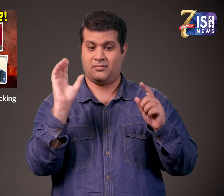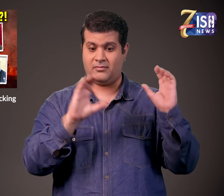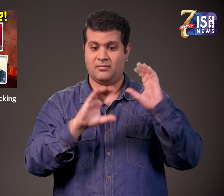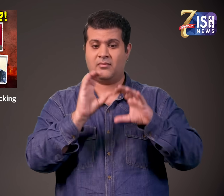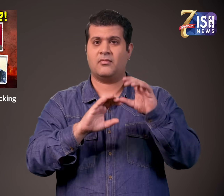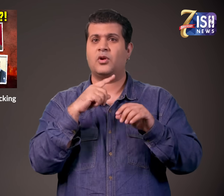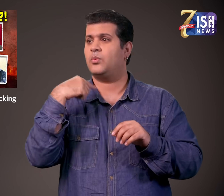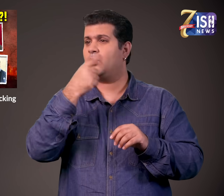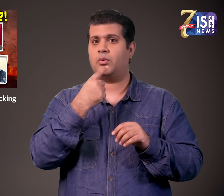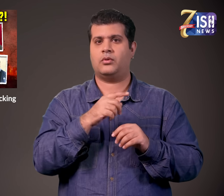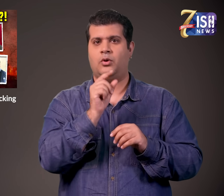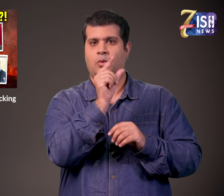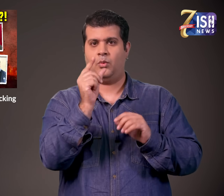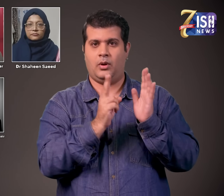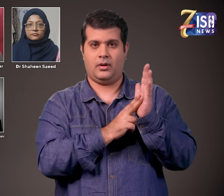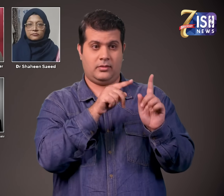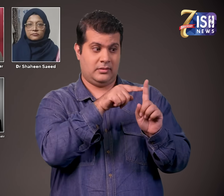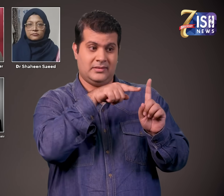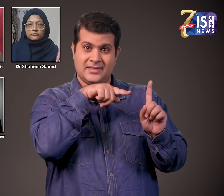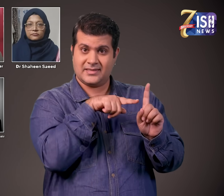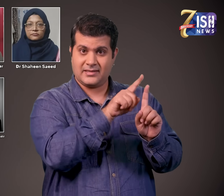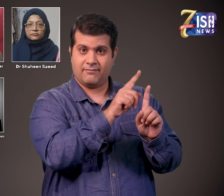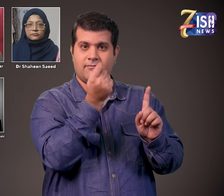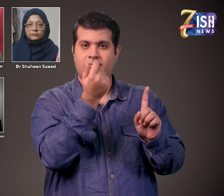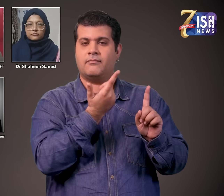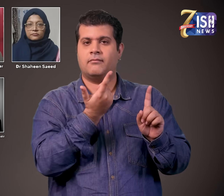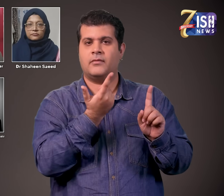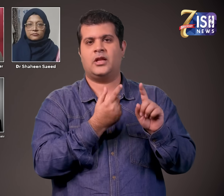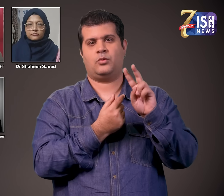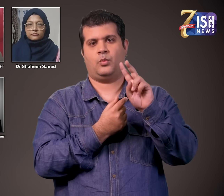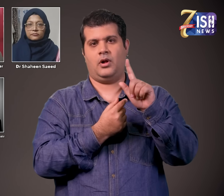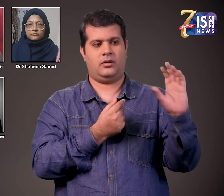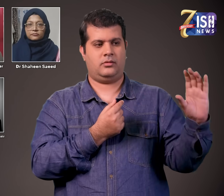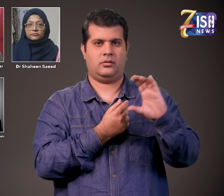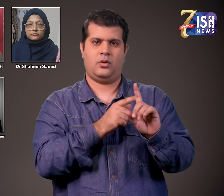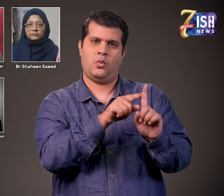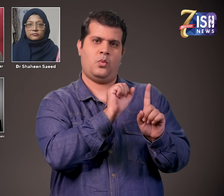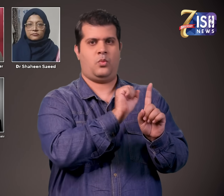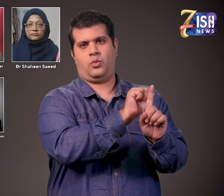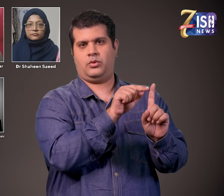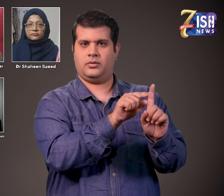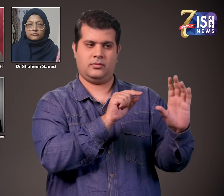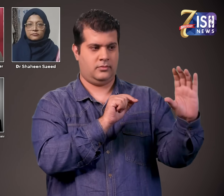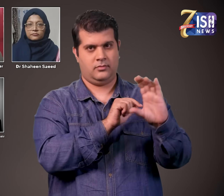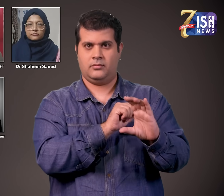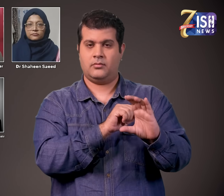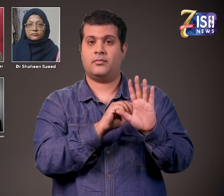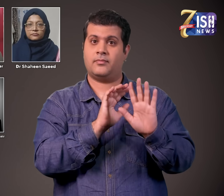Nabi too he has put in money. He contributed ₹2 lakh himself.